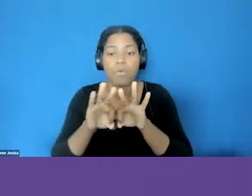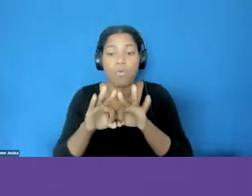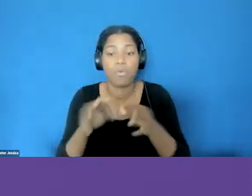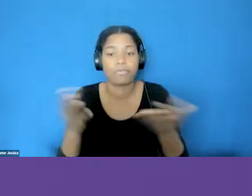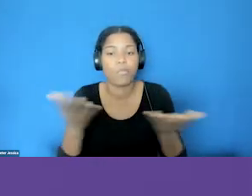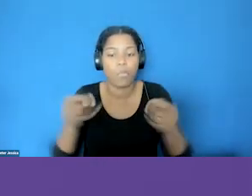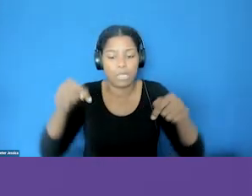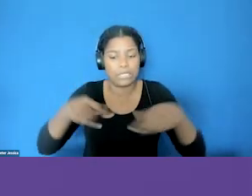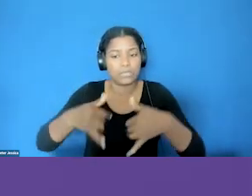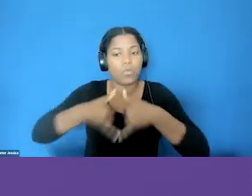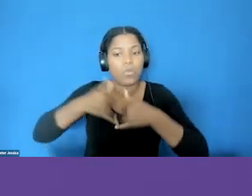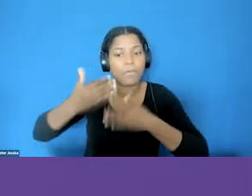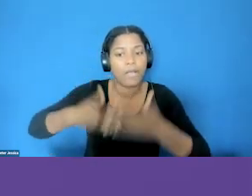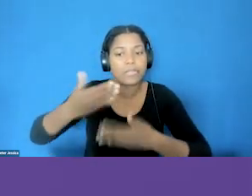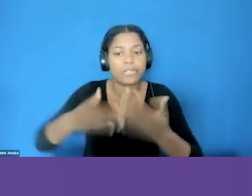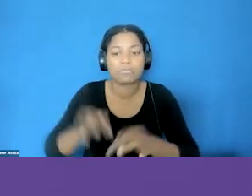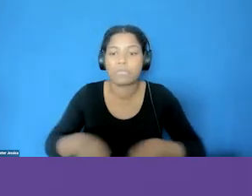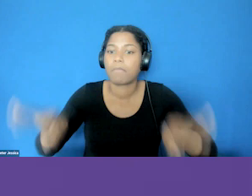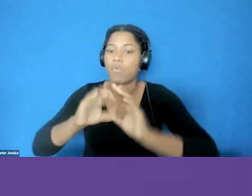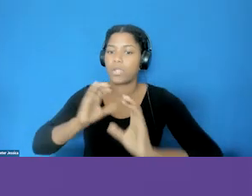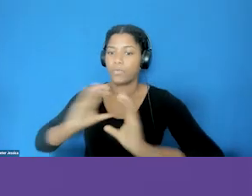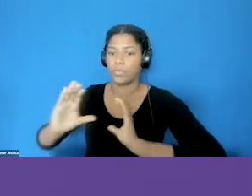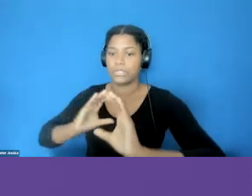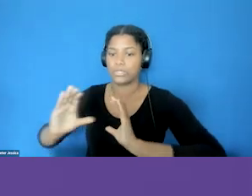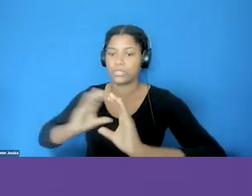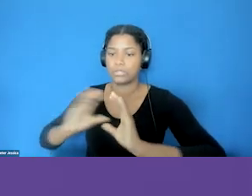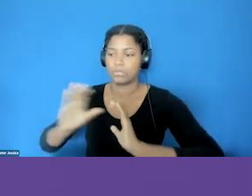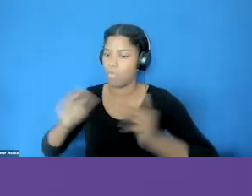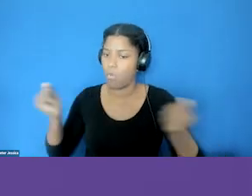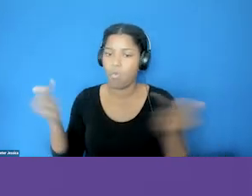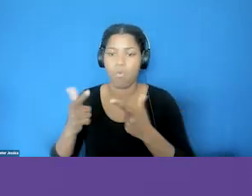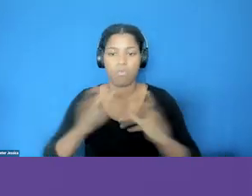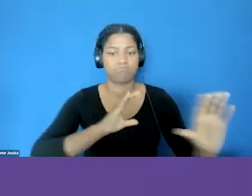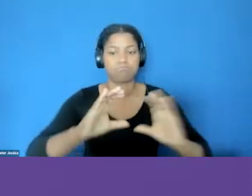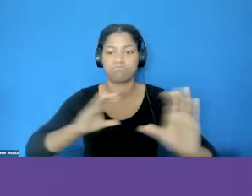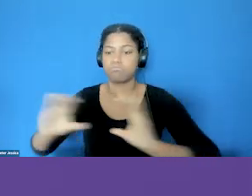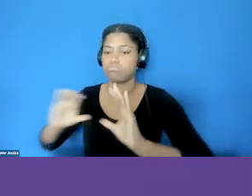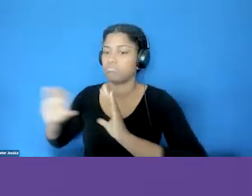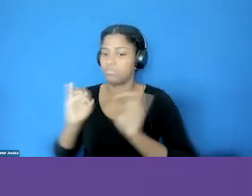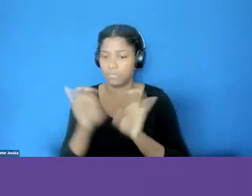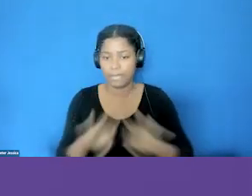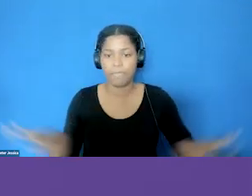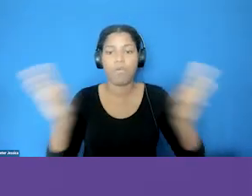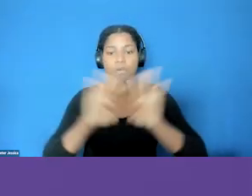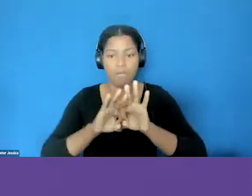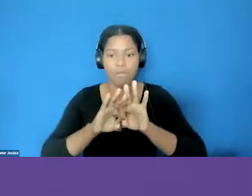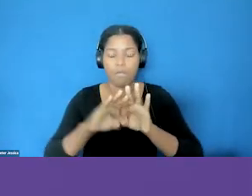in this awards process is having effective communication between everyone. That's the most important part of this process.